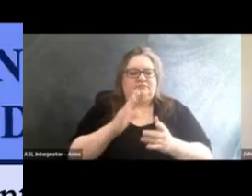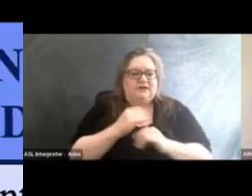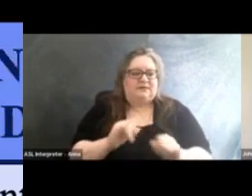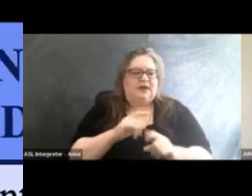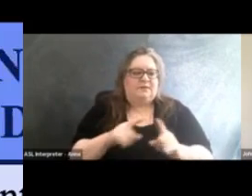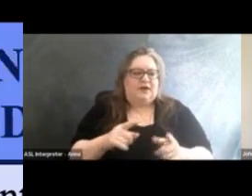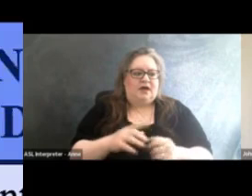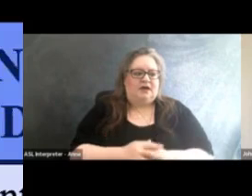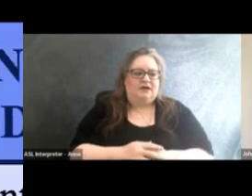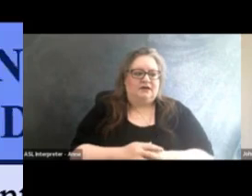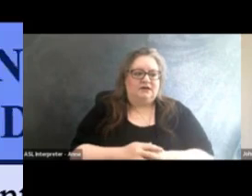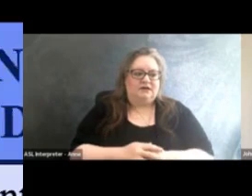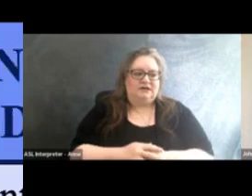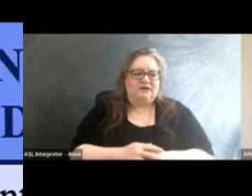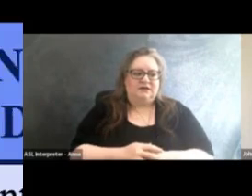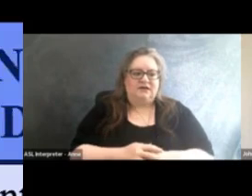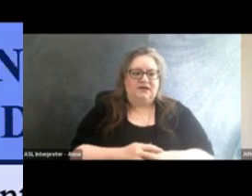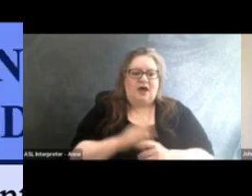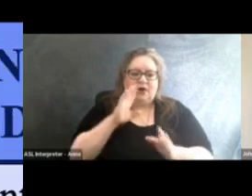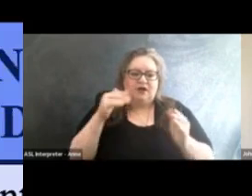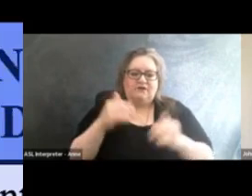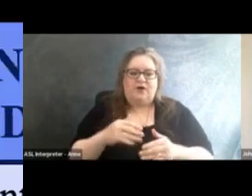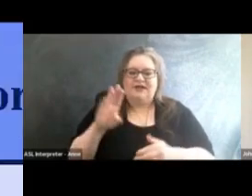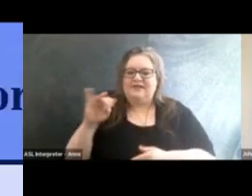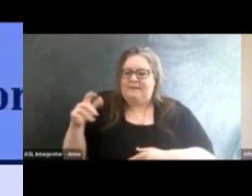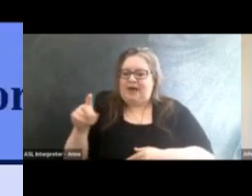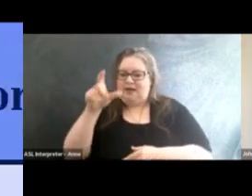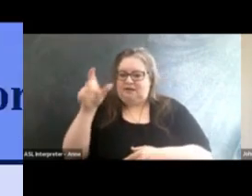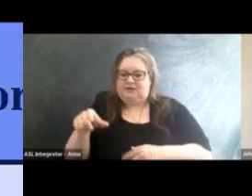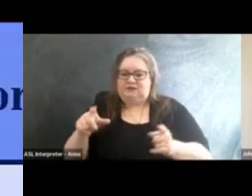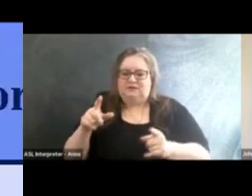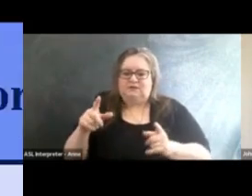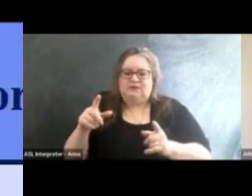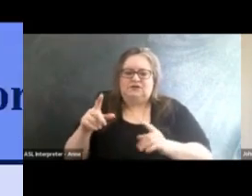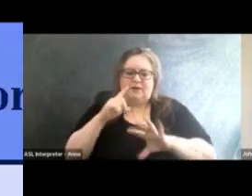focus on is is in the mild neurocognitive disorder. So I'm going to just collapse this